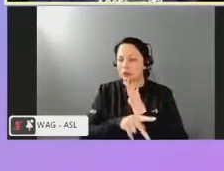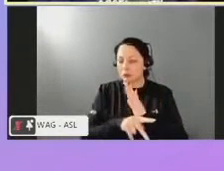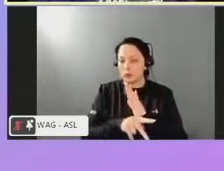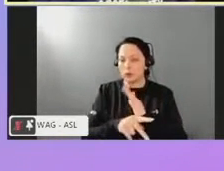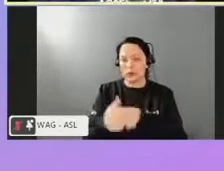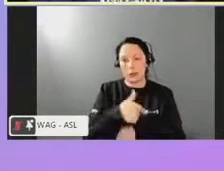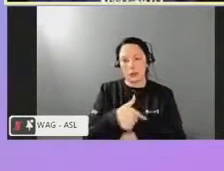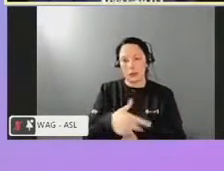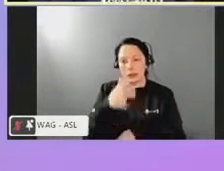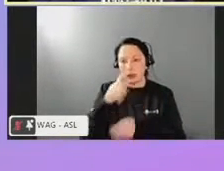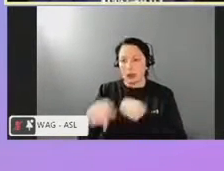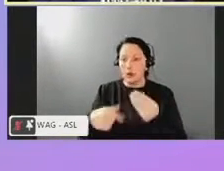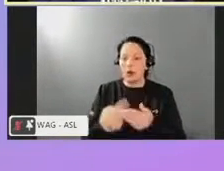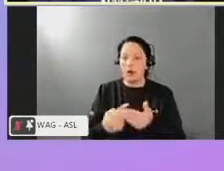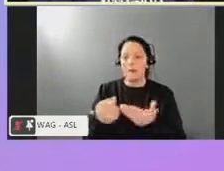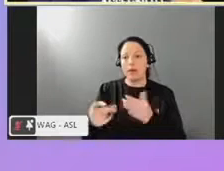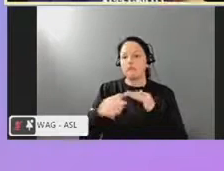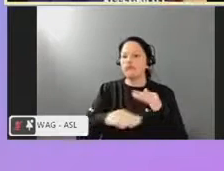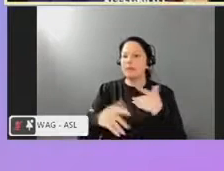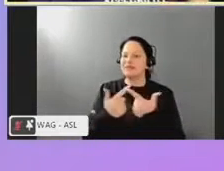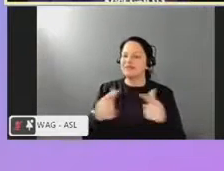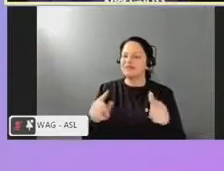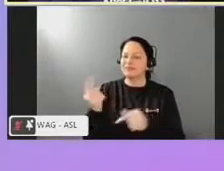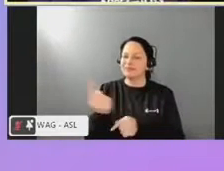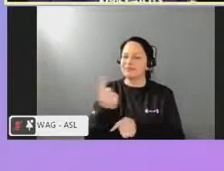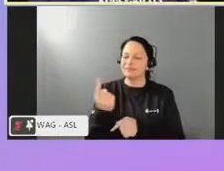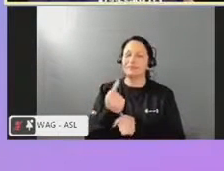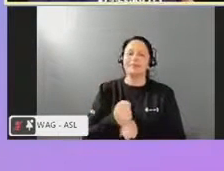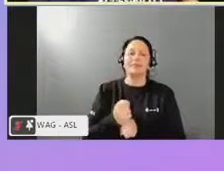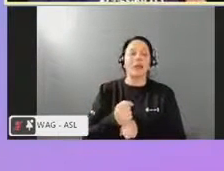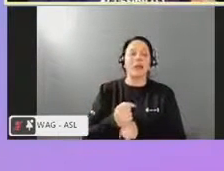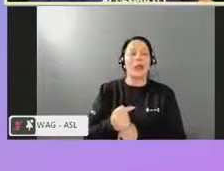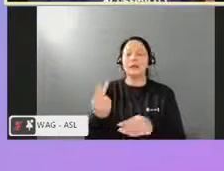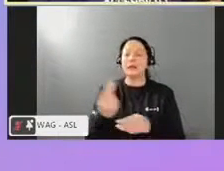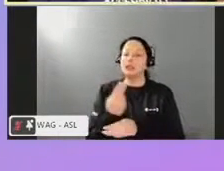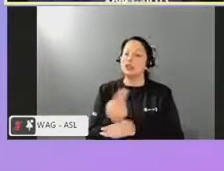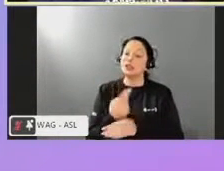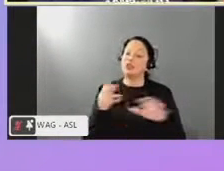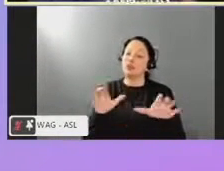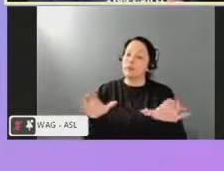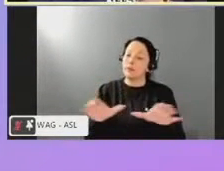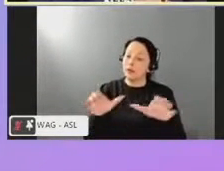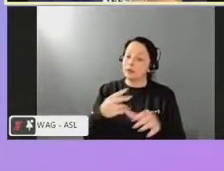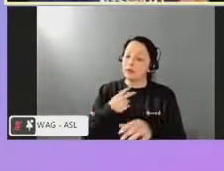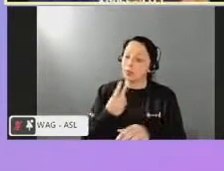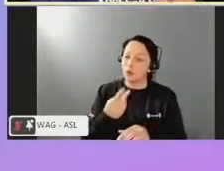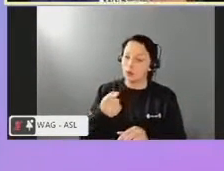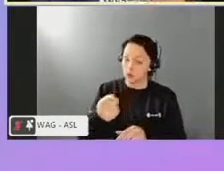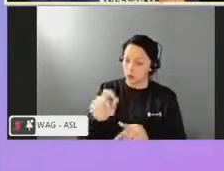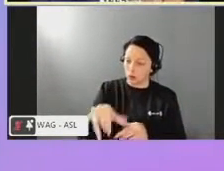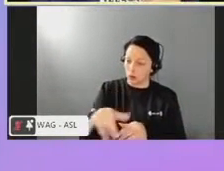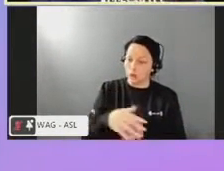use a writing style that uses an inclusive writing style and leverages active voice and language principles. We